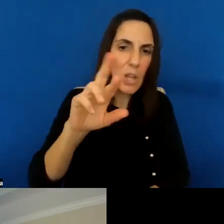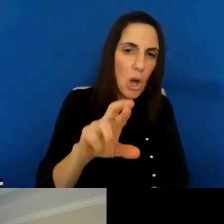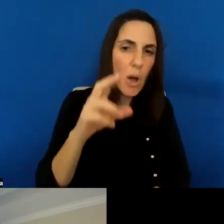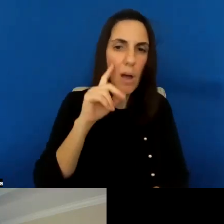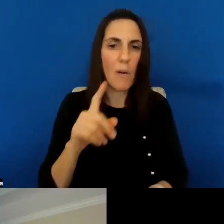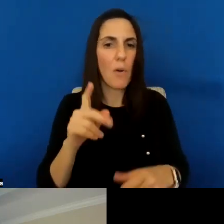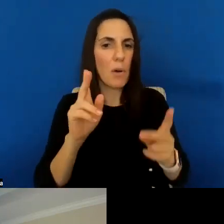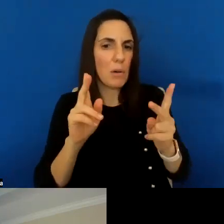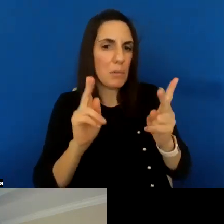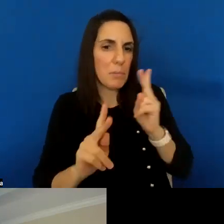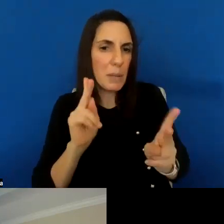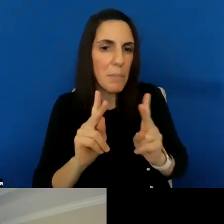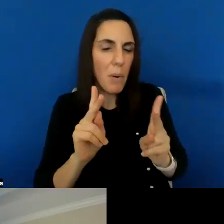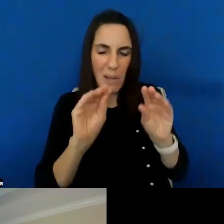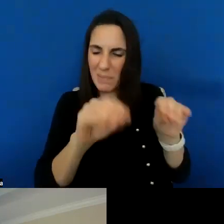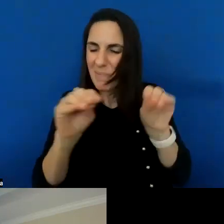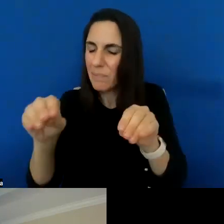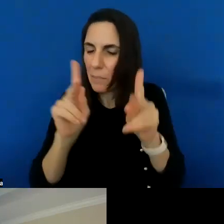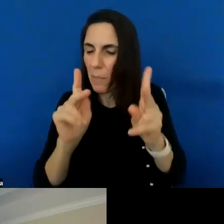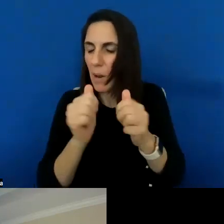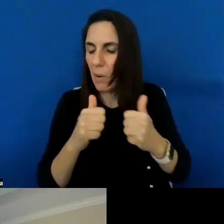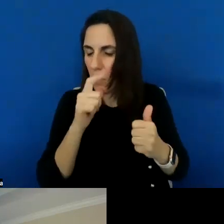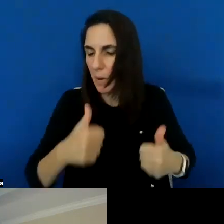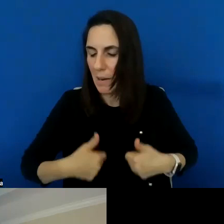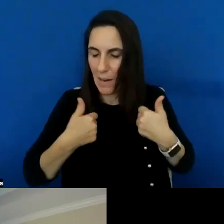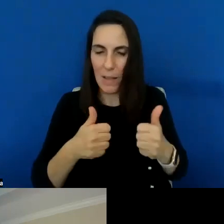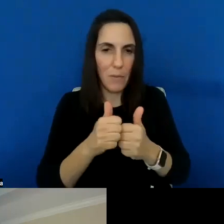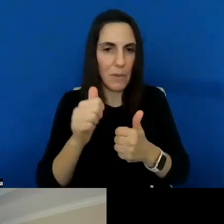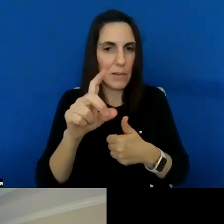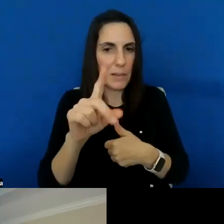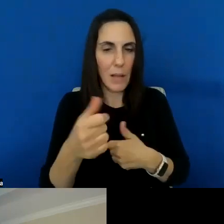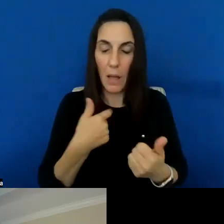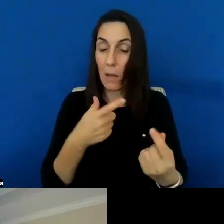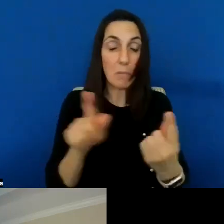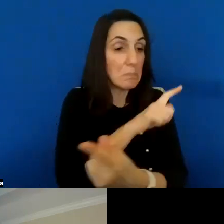11:09:35 And you just came across. You always come across people that are, you know, discussing